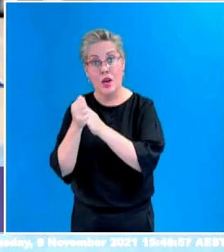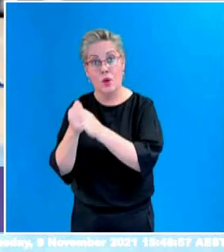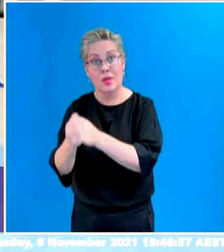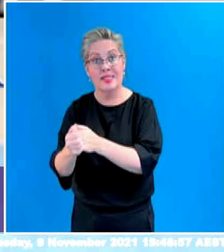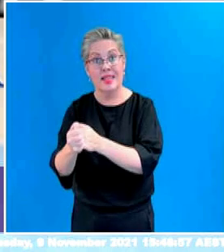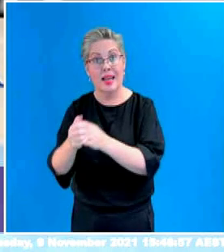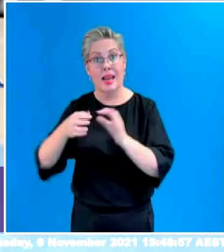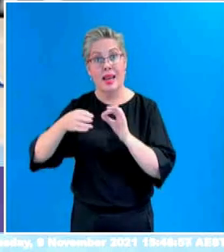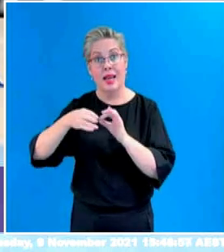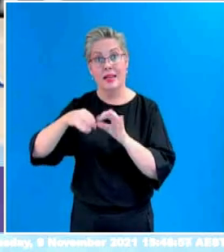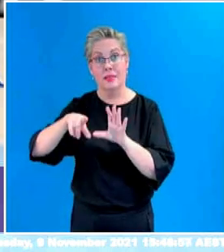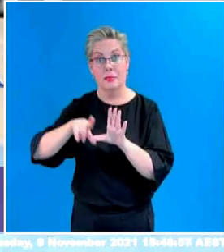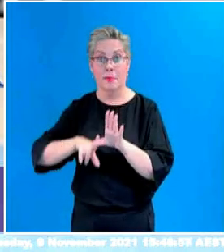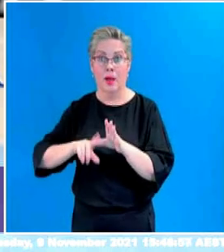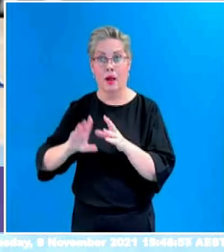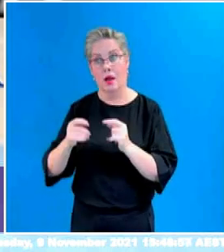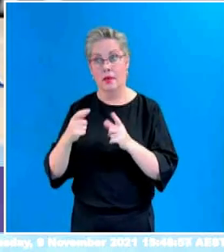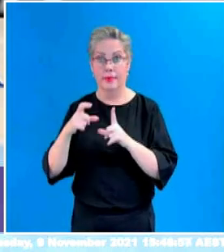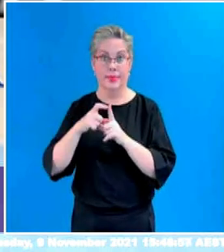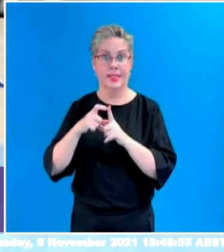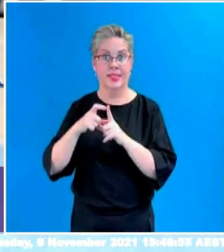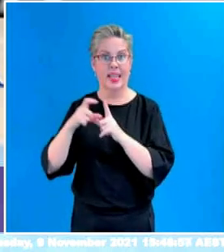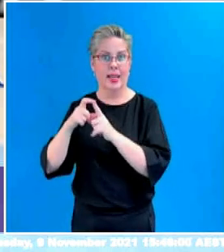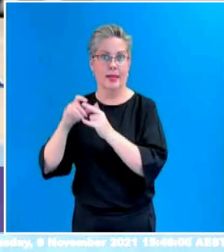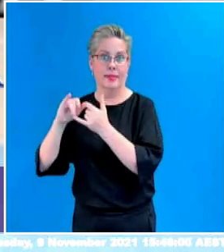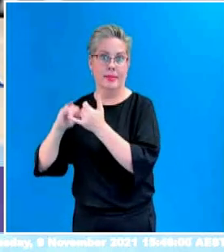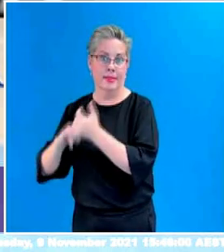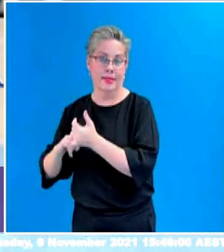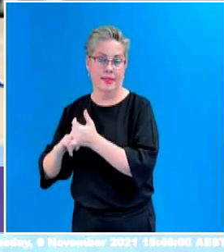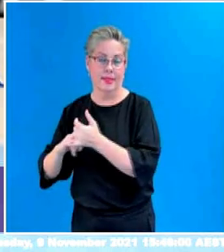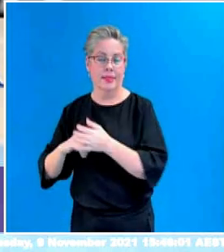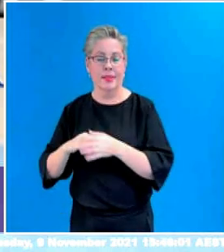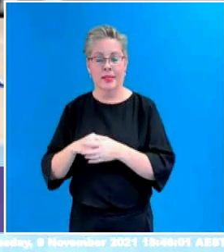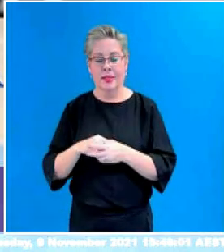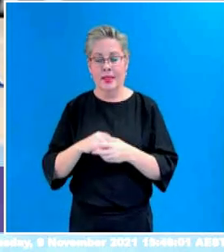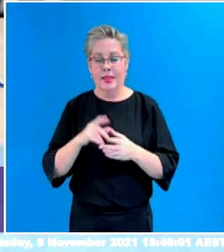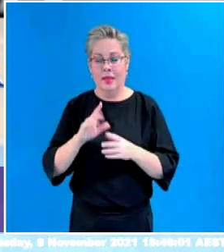the former Department of Social Services, its predecessor was the